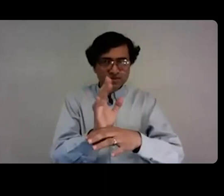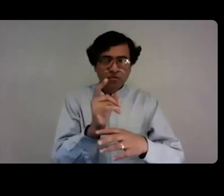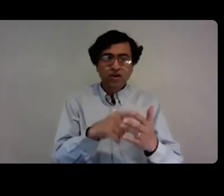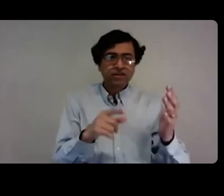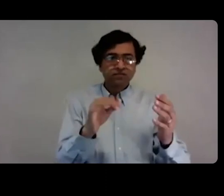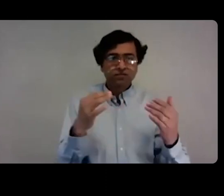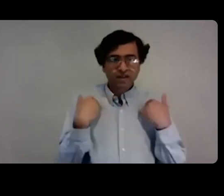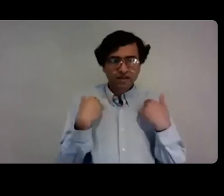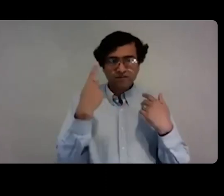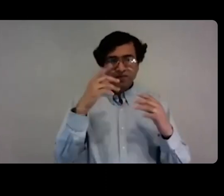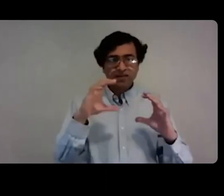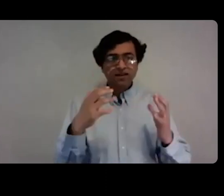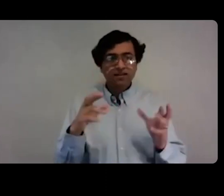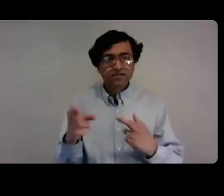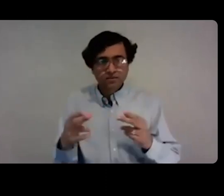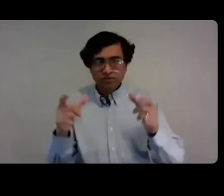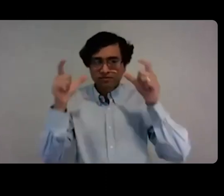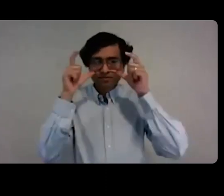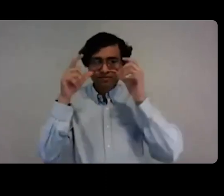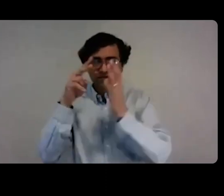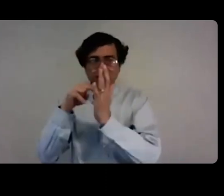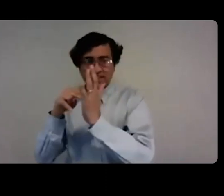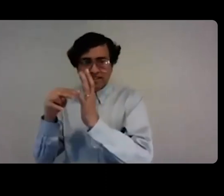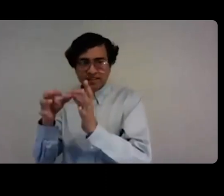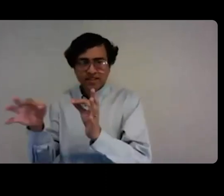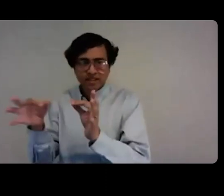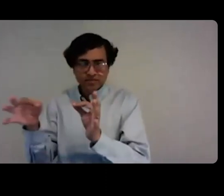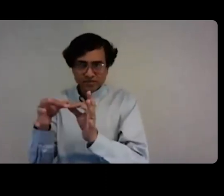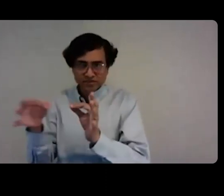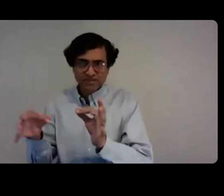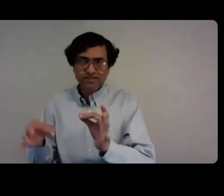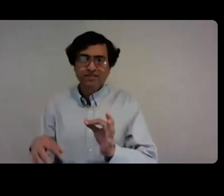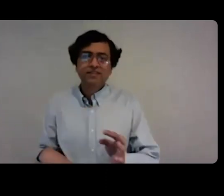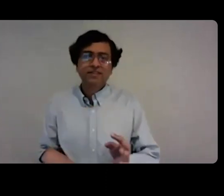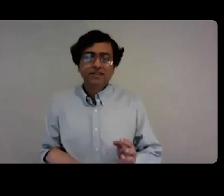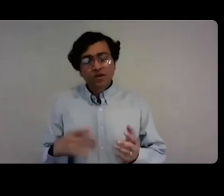So you may be familiar with Google glasses that you can wear in the movie theater that provide captioning.